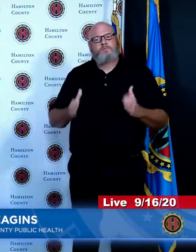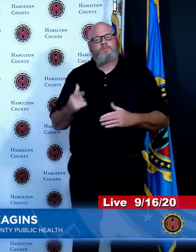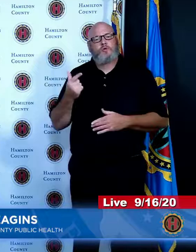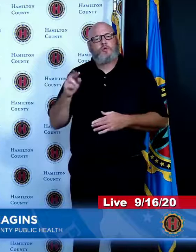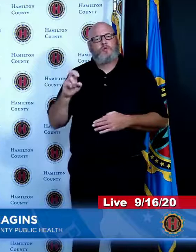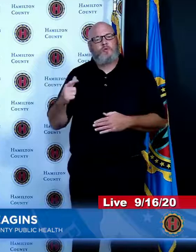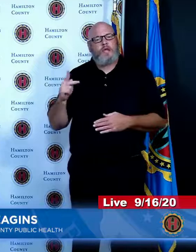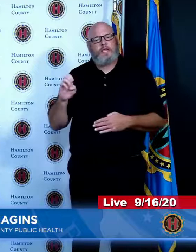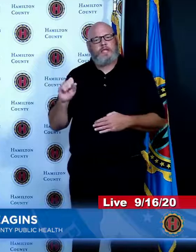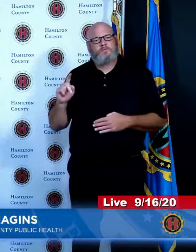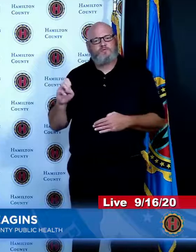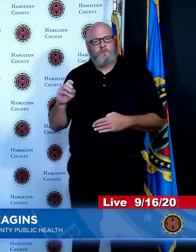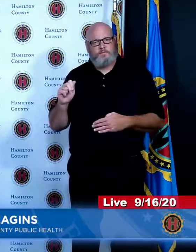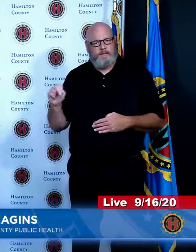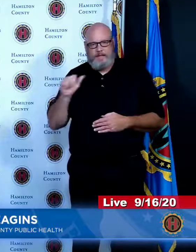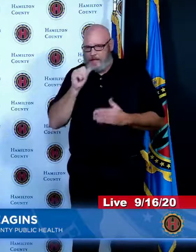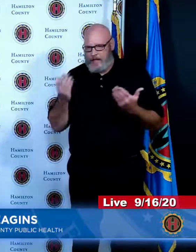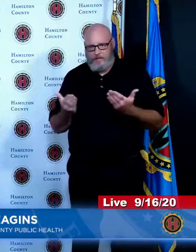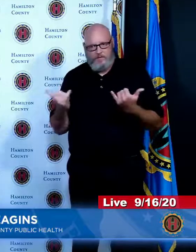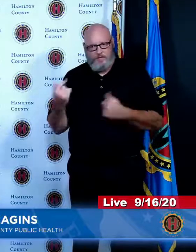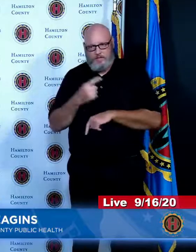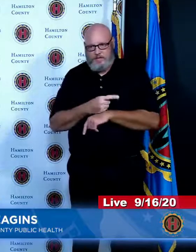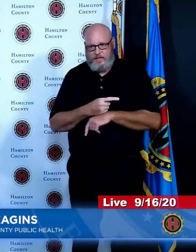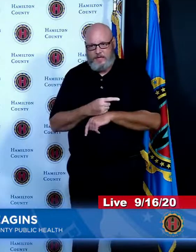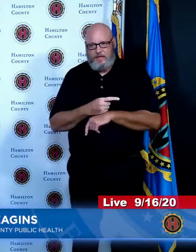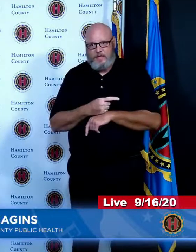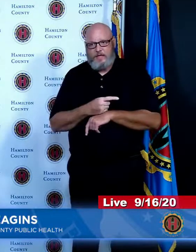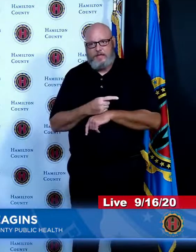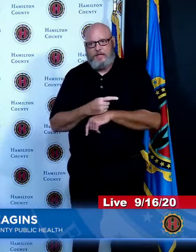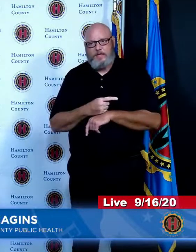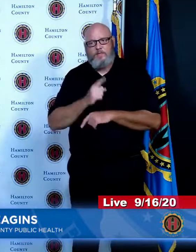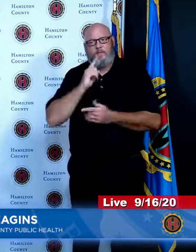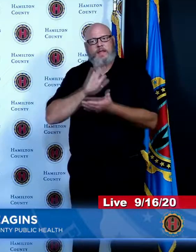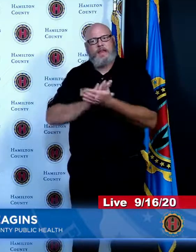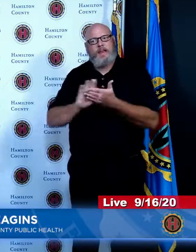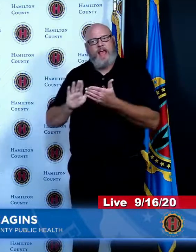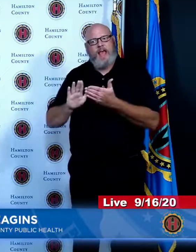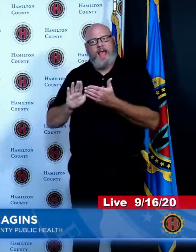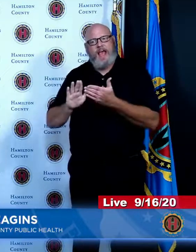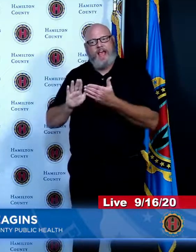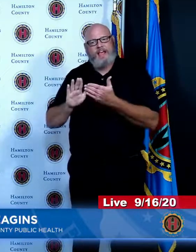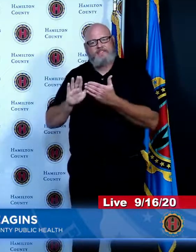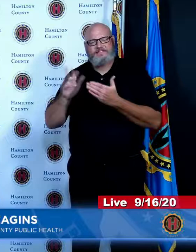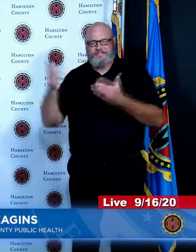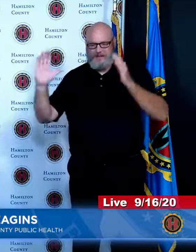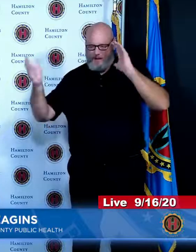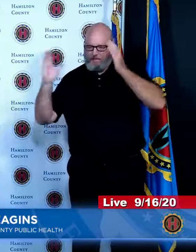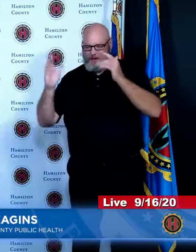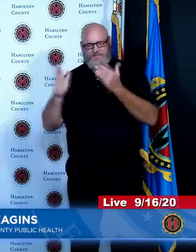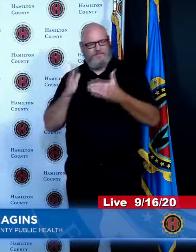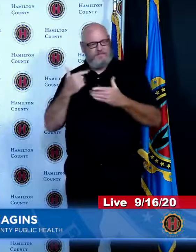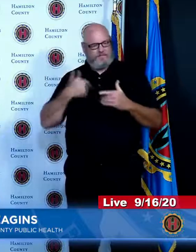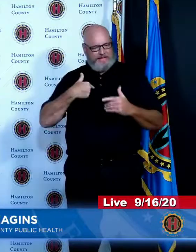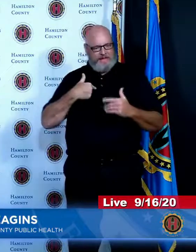vaccines thank you for the kind comparison to Dr Fauci I was actually on a call we're on a lot of calls these days I was on a call and